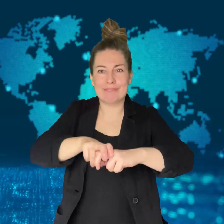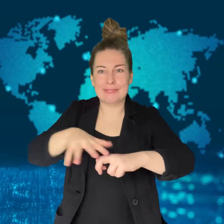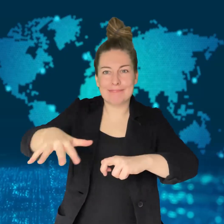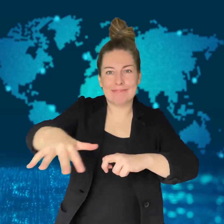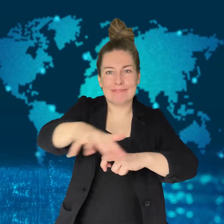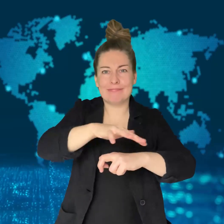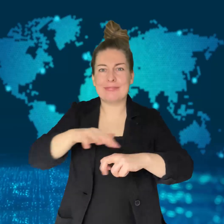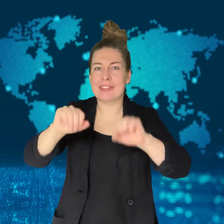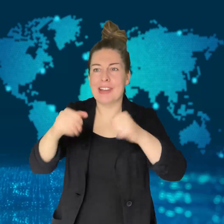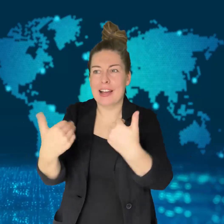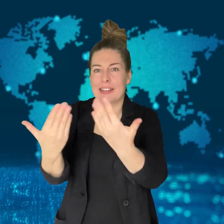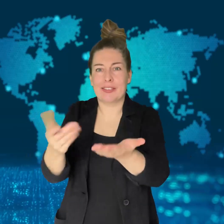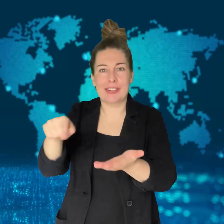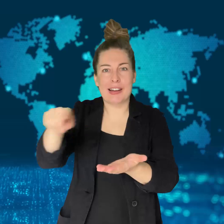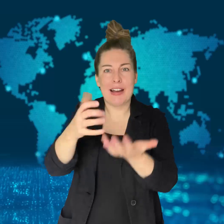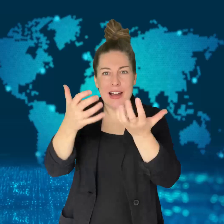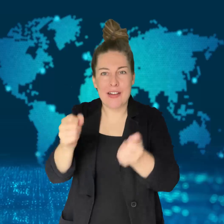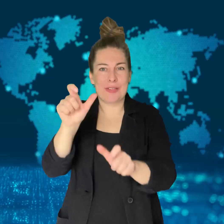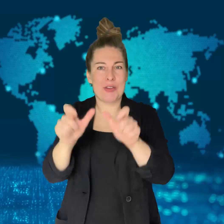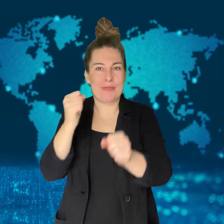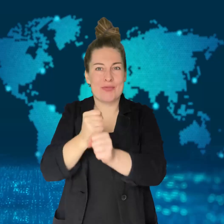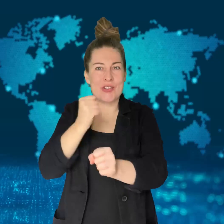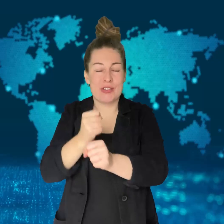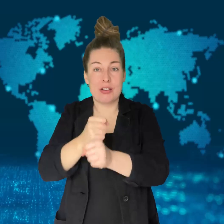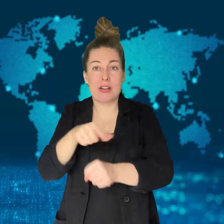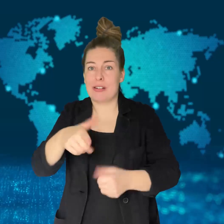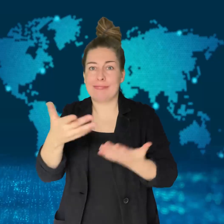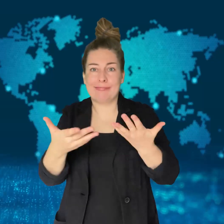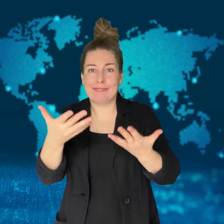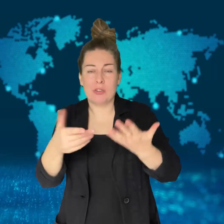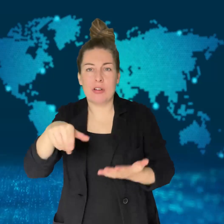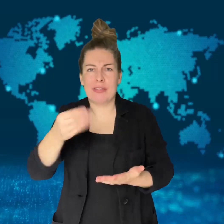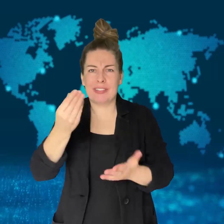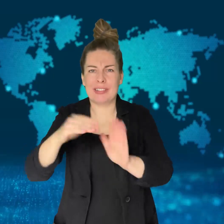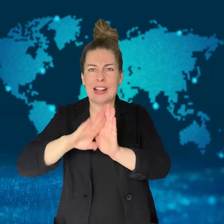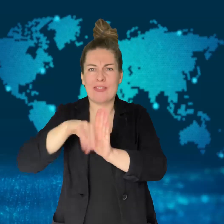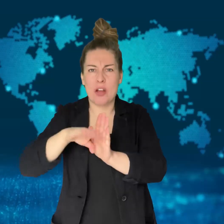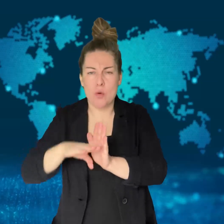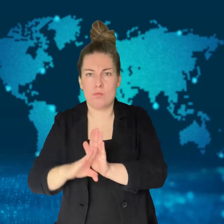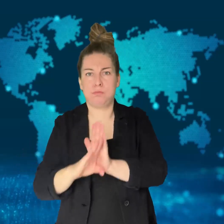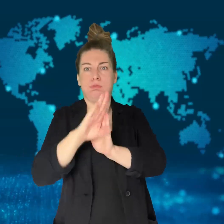The rate of inflation is high - estimated at 30% -